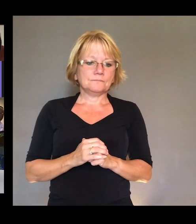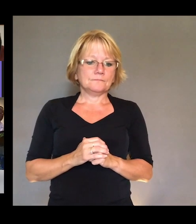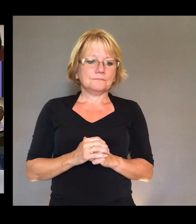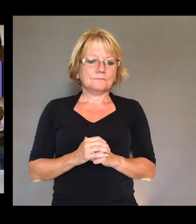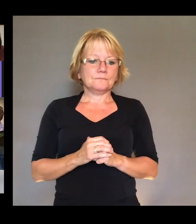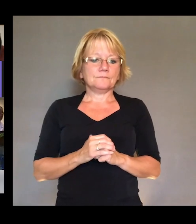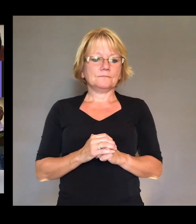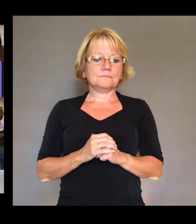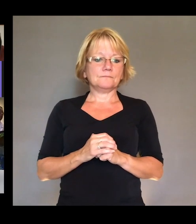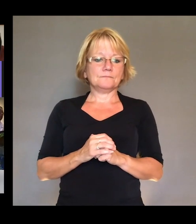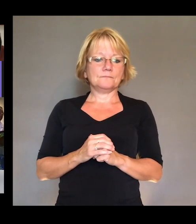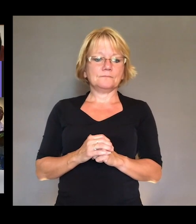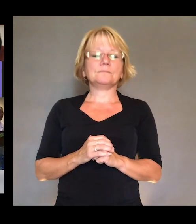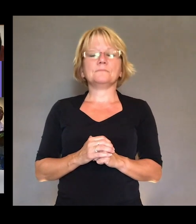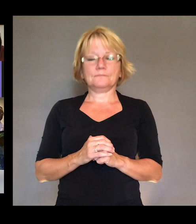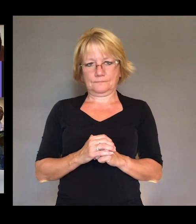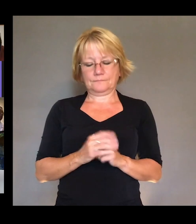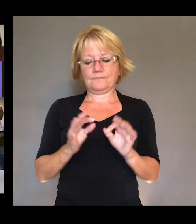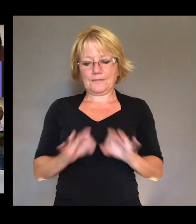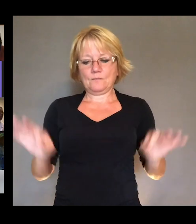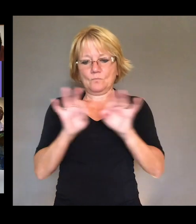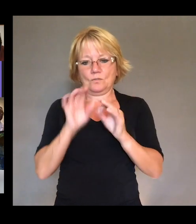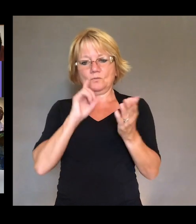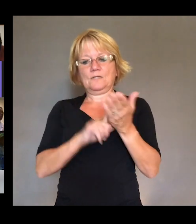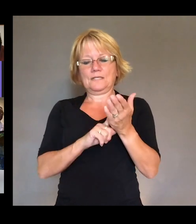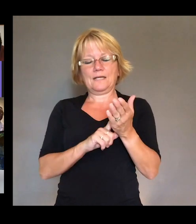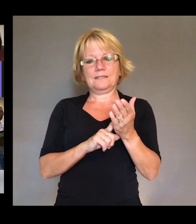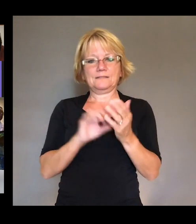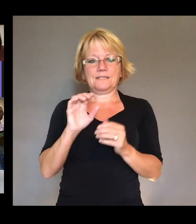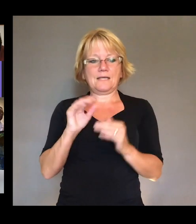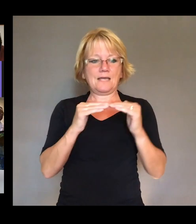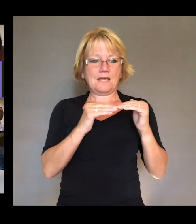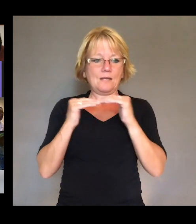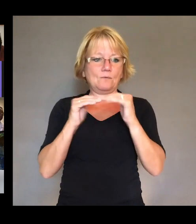Can I add something? I think it's also important to recognize that equity work is intersectional.